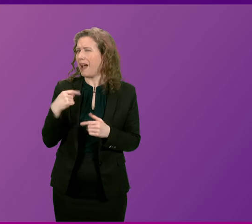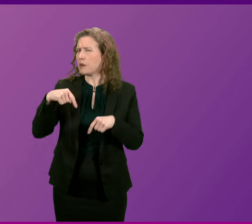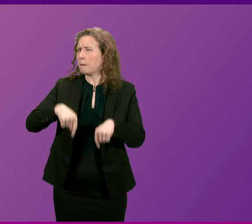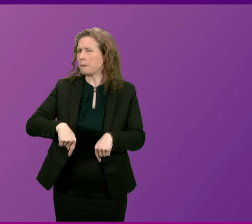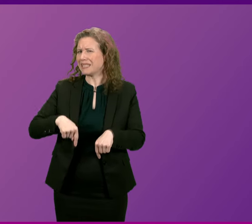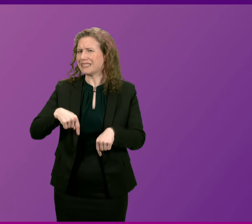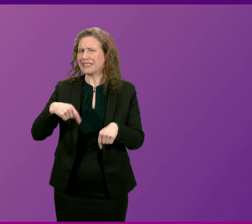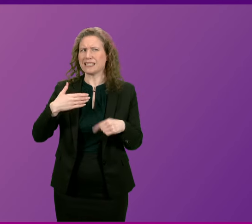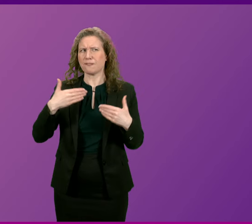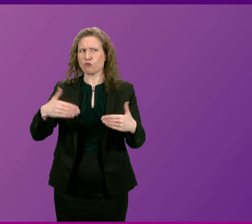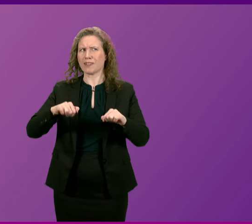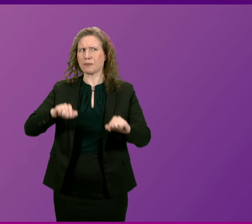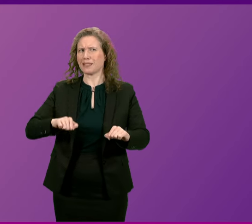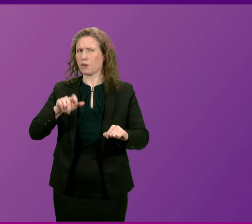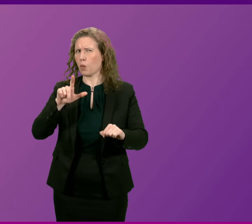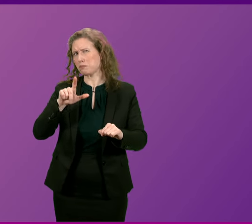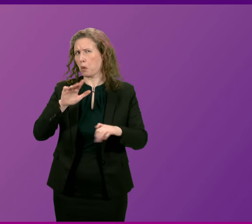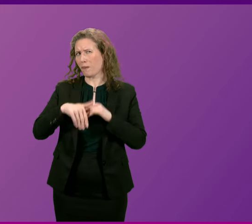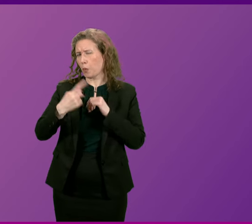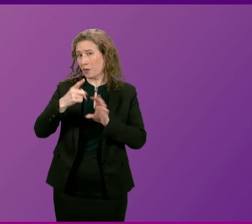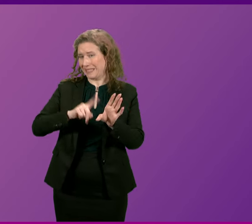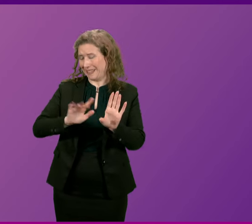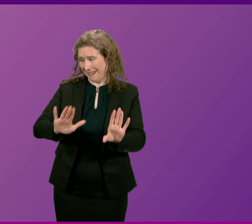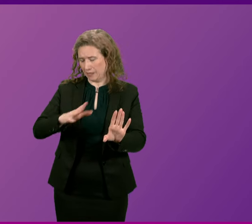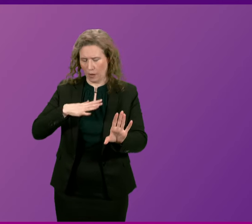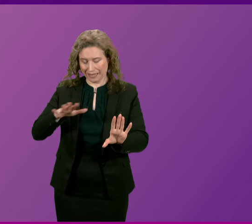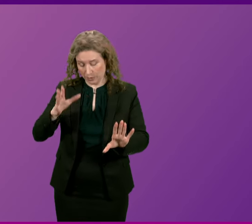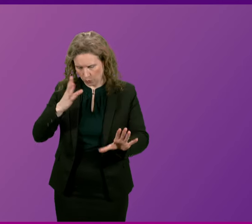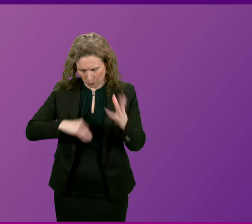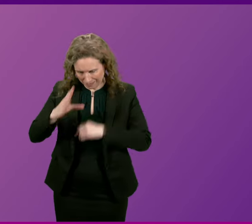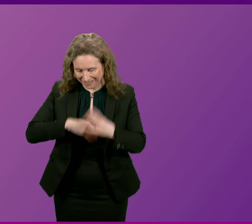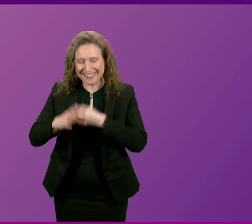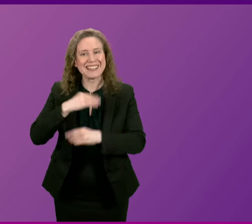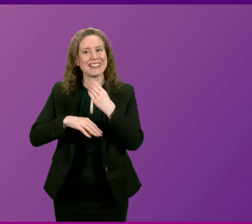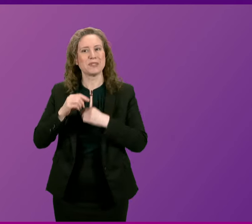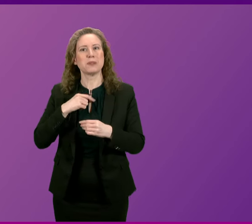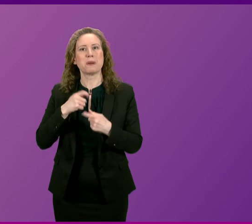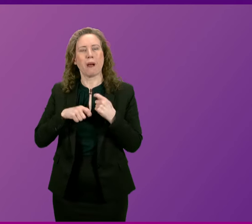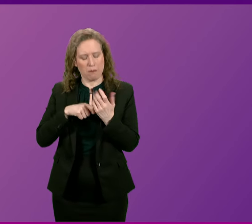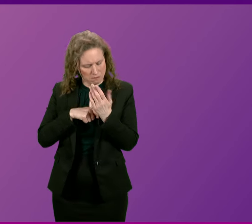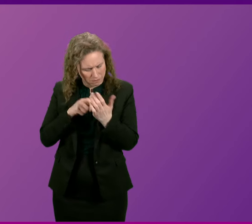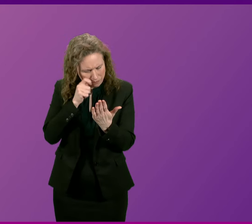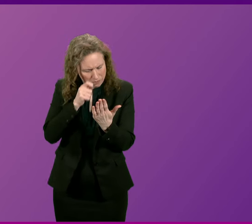the front bench for 12 months or so, and I will be getting much closer to all of that.